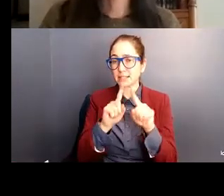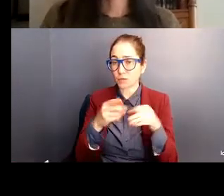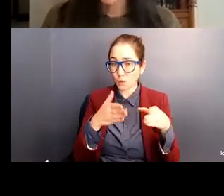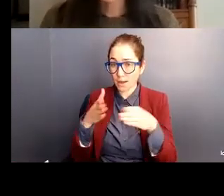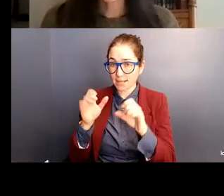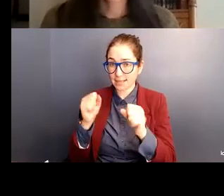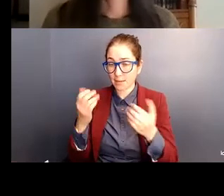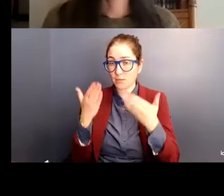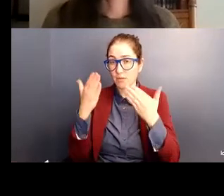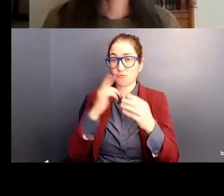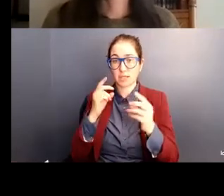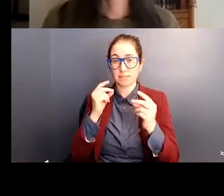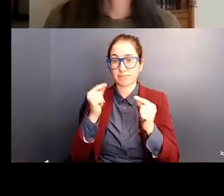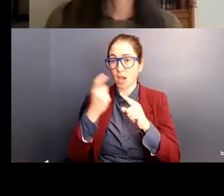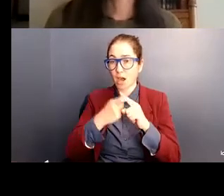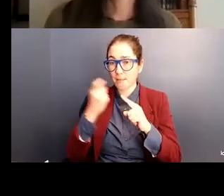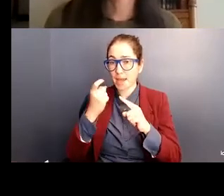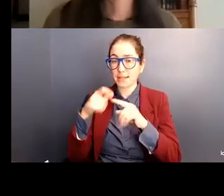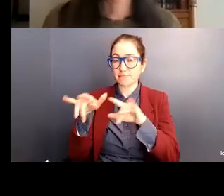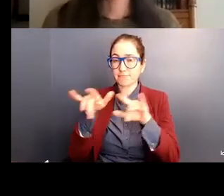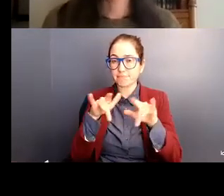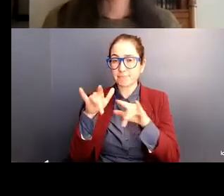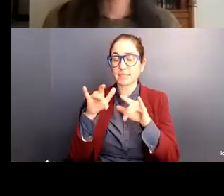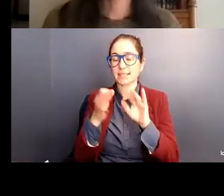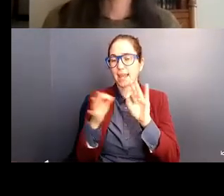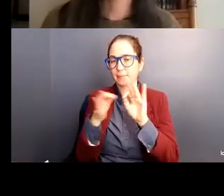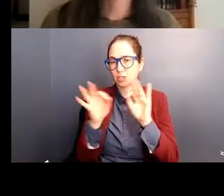automatic captioning and Zoom has made it a lot easier to actually